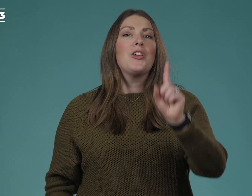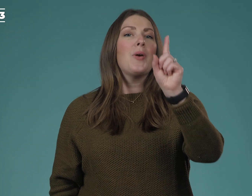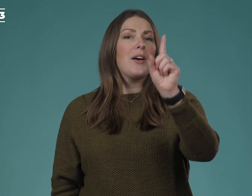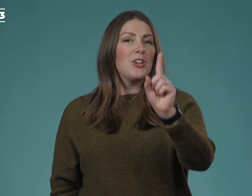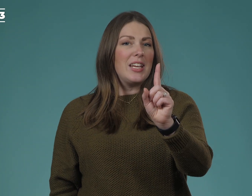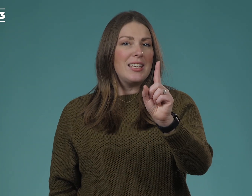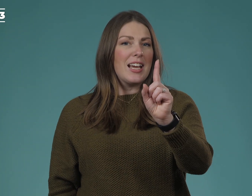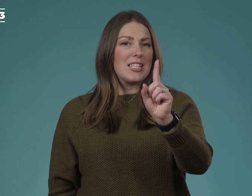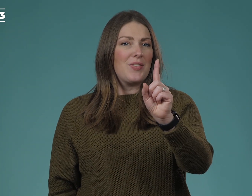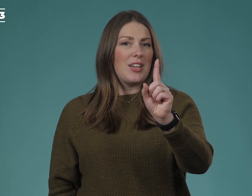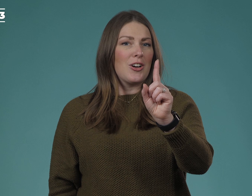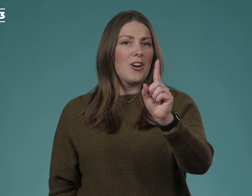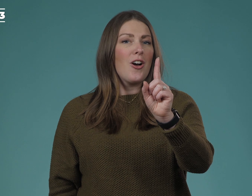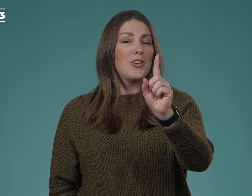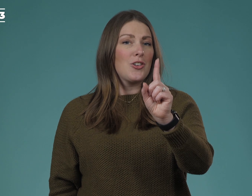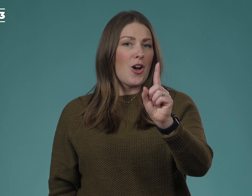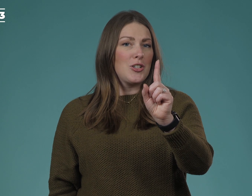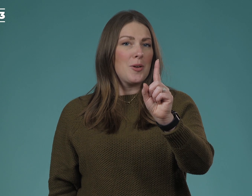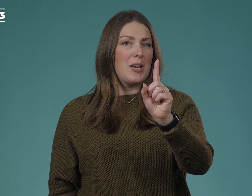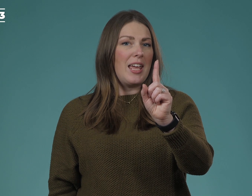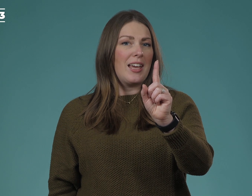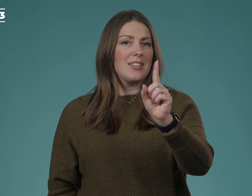You have your index finger on your non-dominant hand